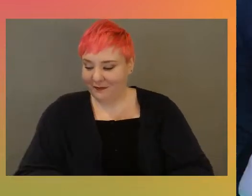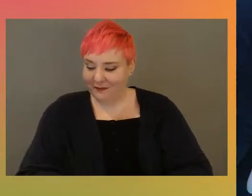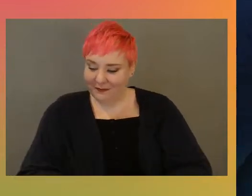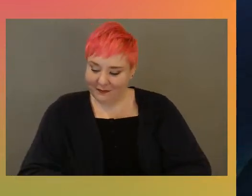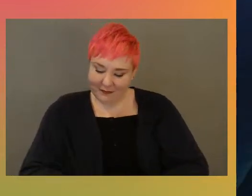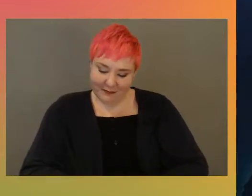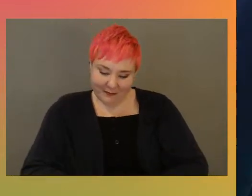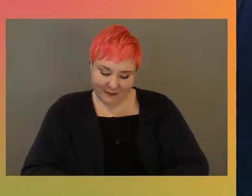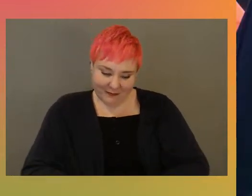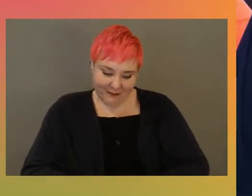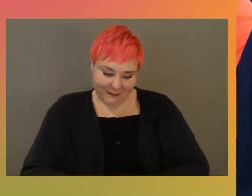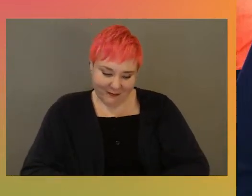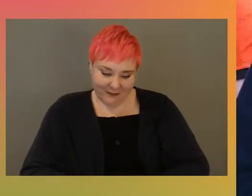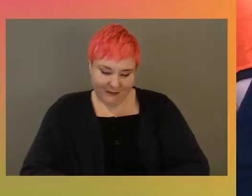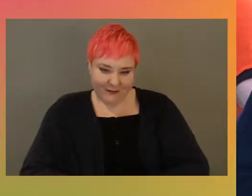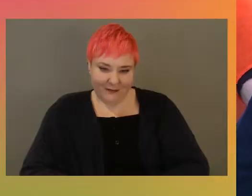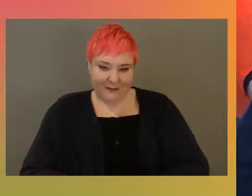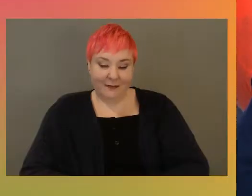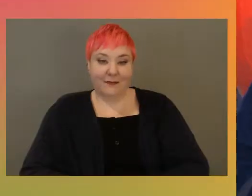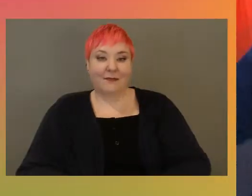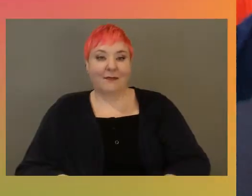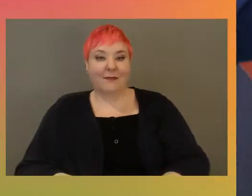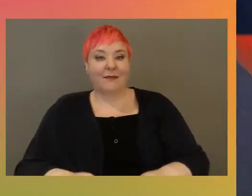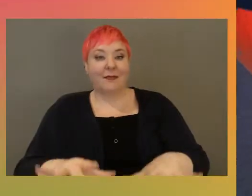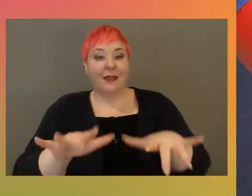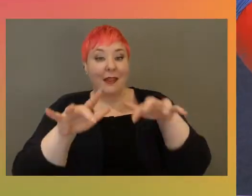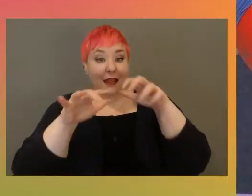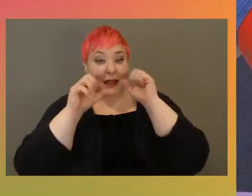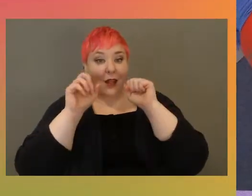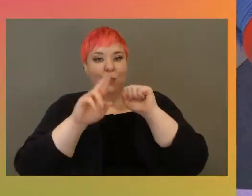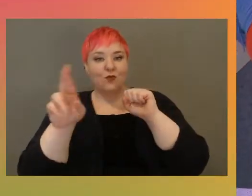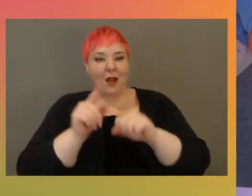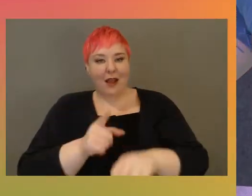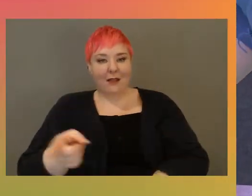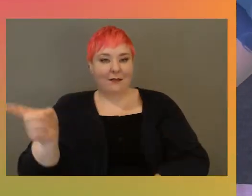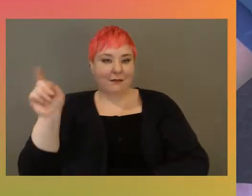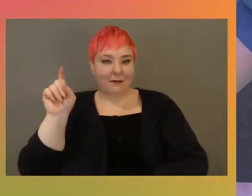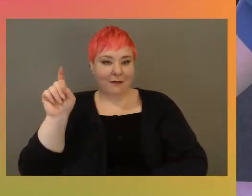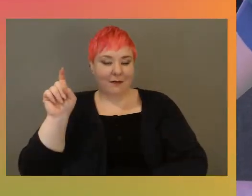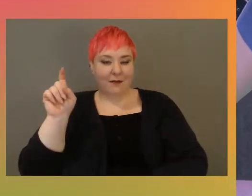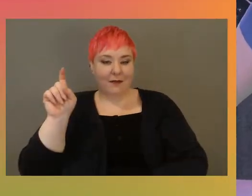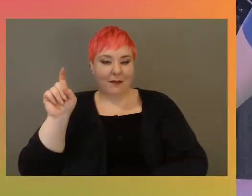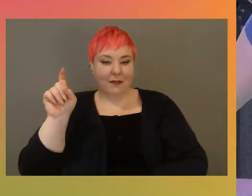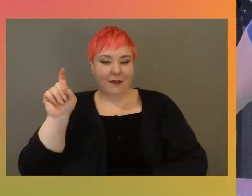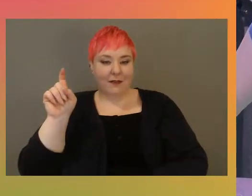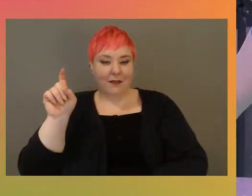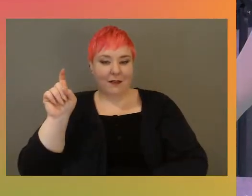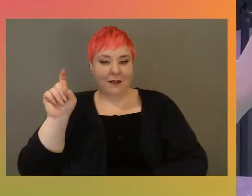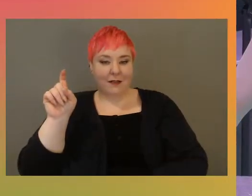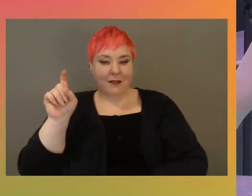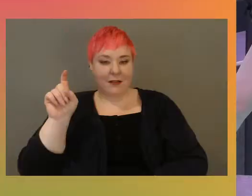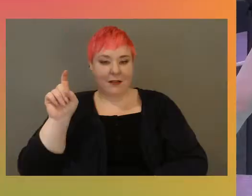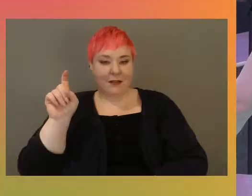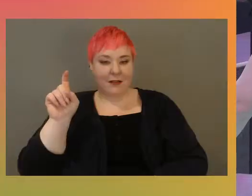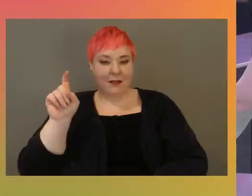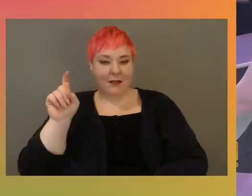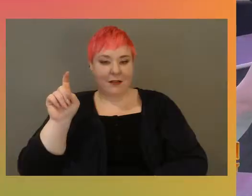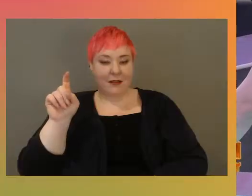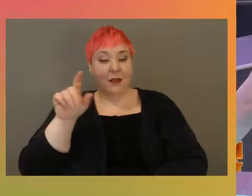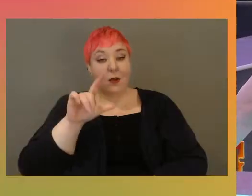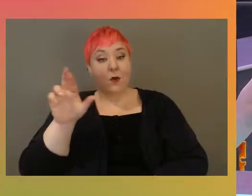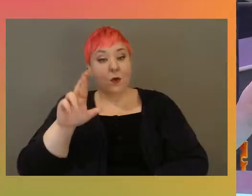DOWNWARD FACING DOG.